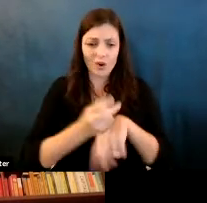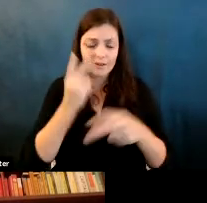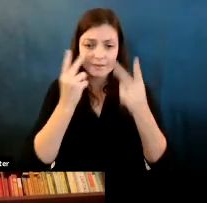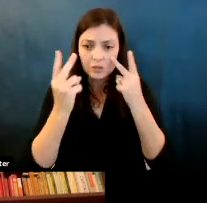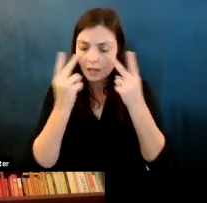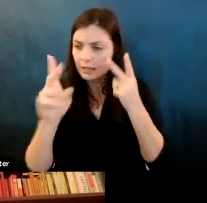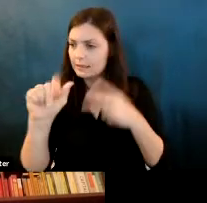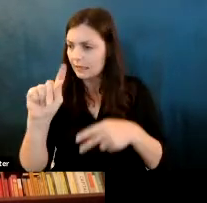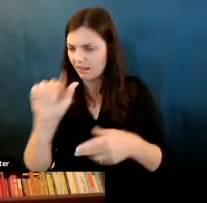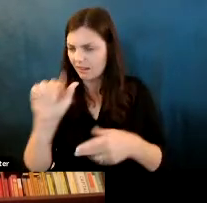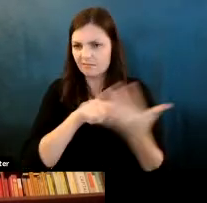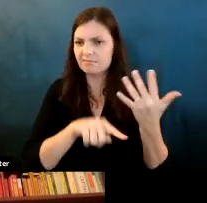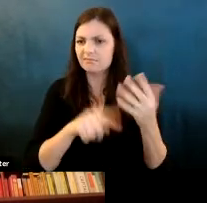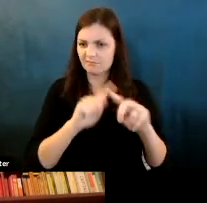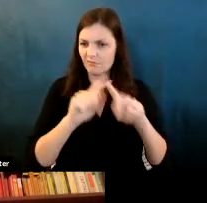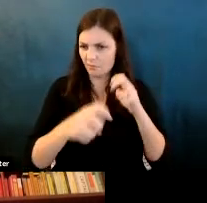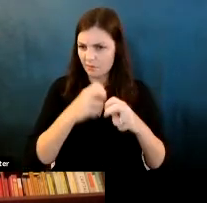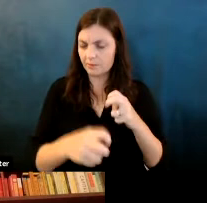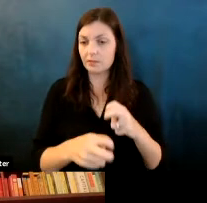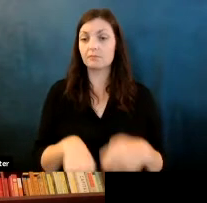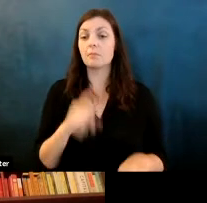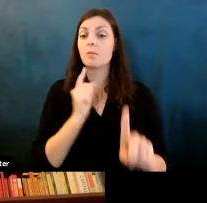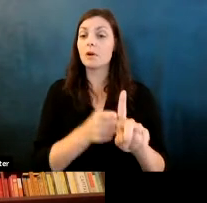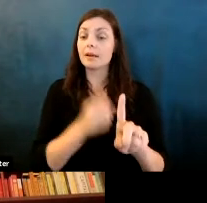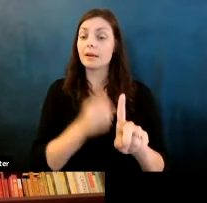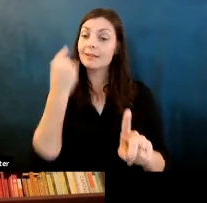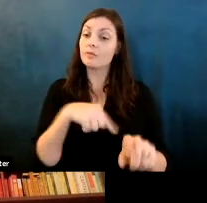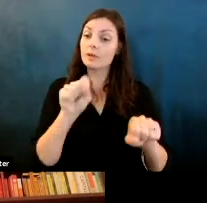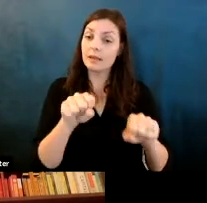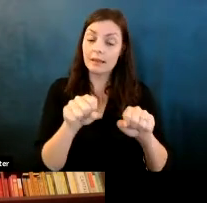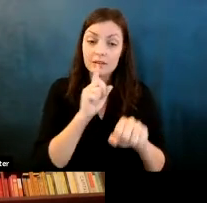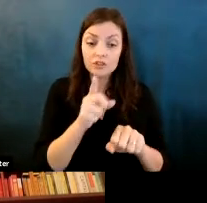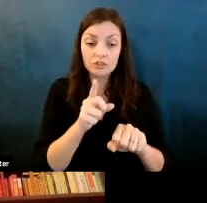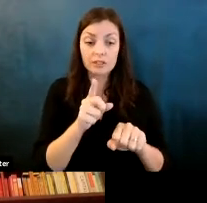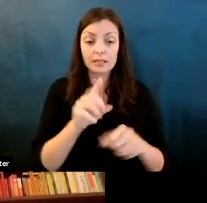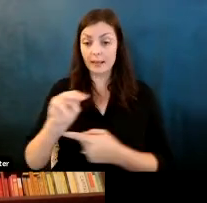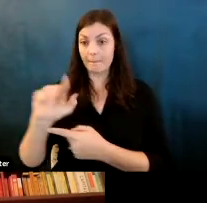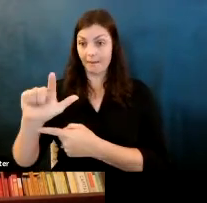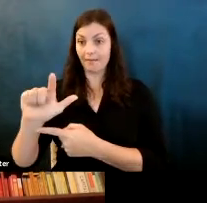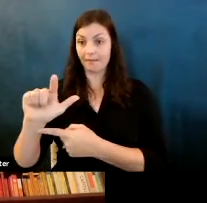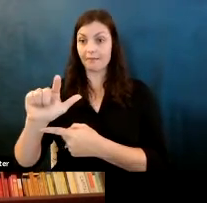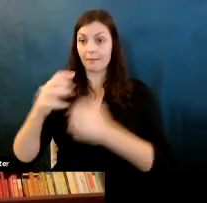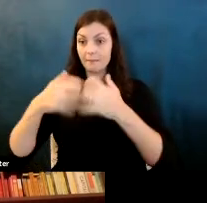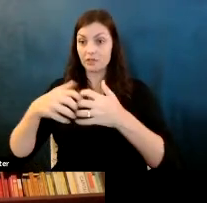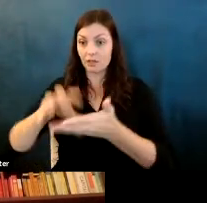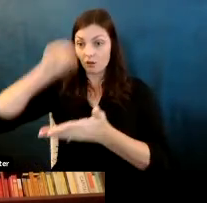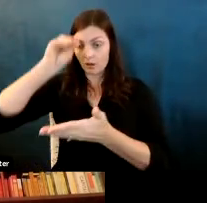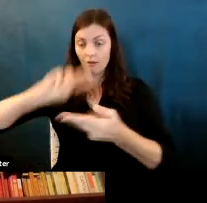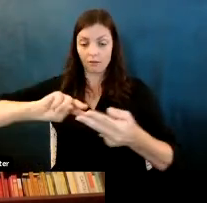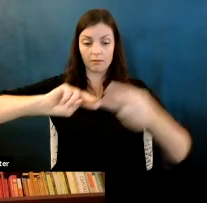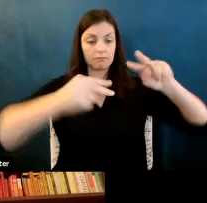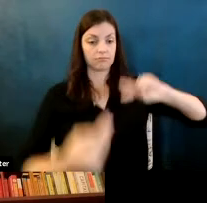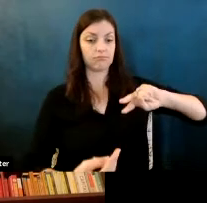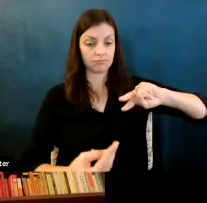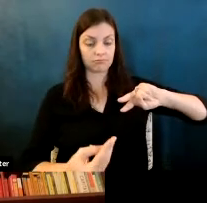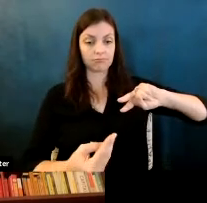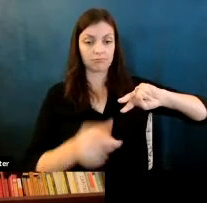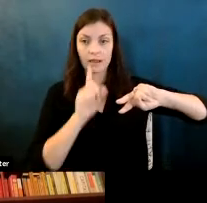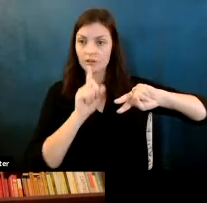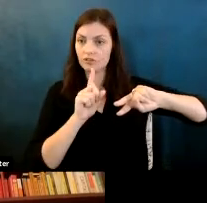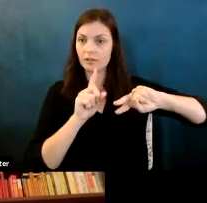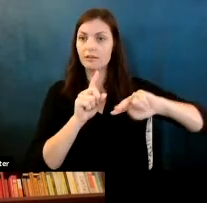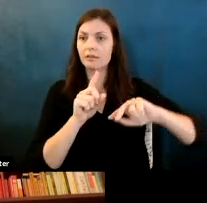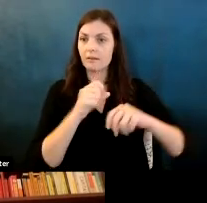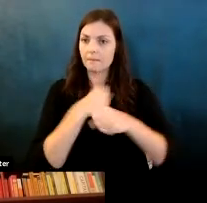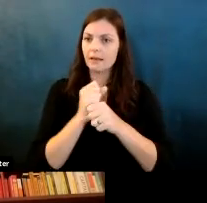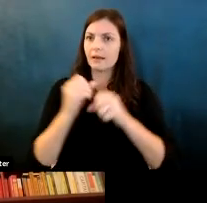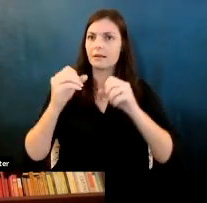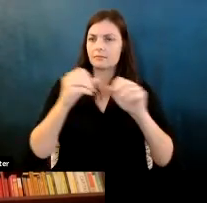Fernanda Viegas: and so forth, so the big insight here is if we could actually turn ml and it's you know upside down a little bit if we could turn them out towards these massive data sets.